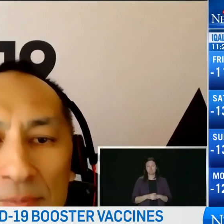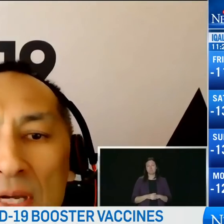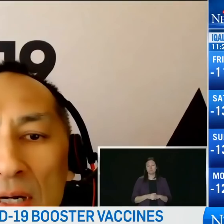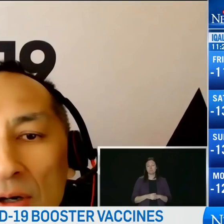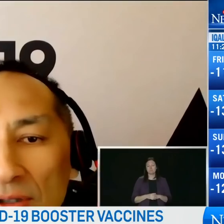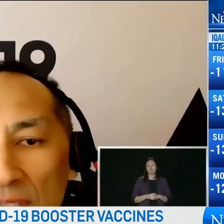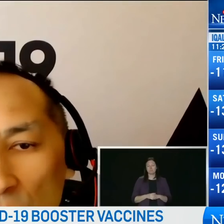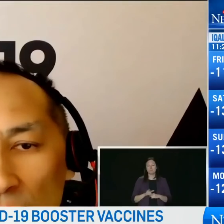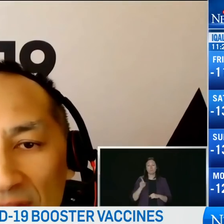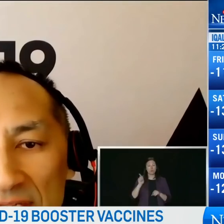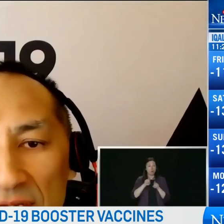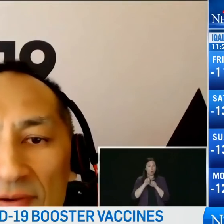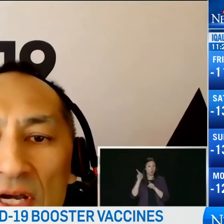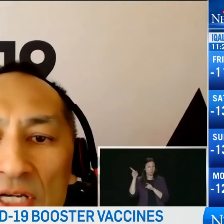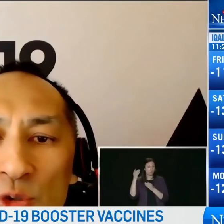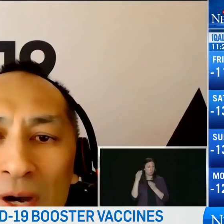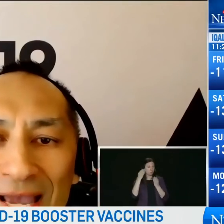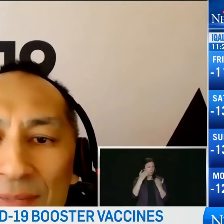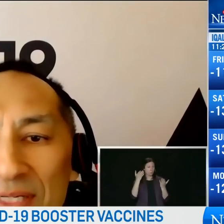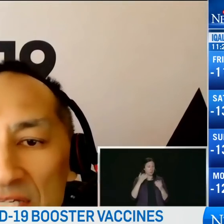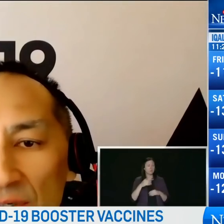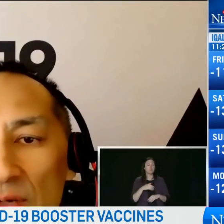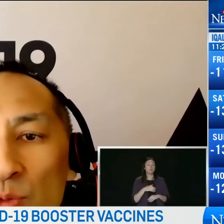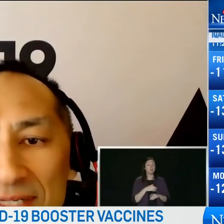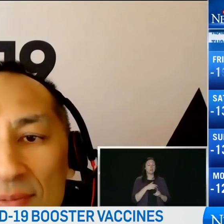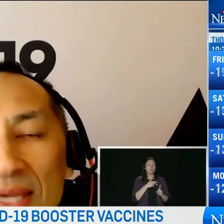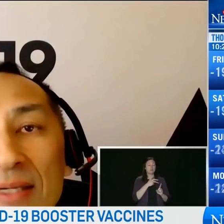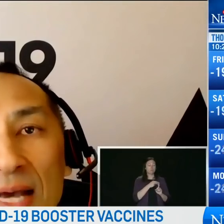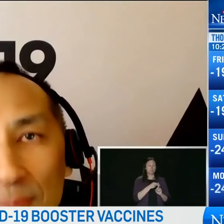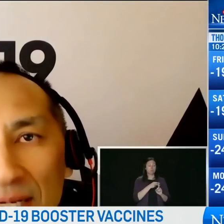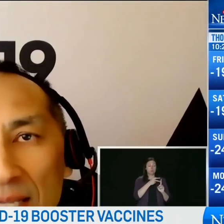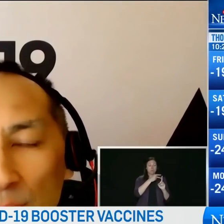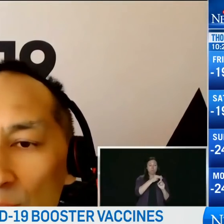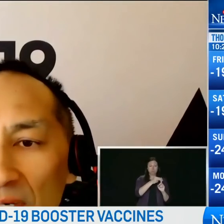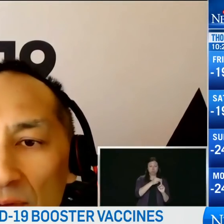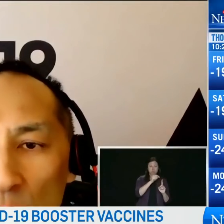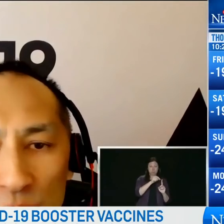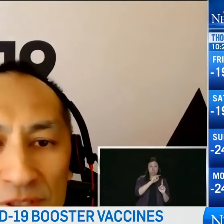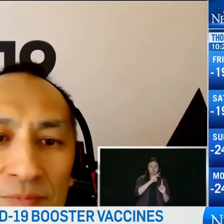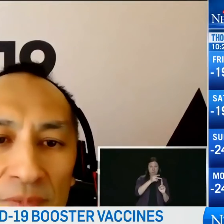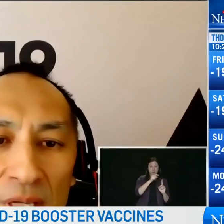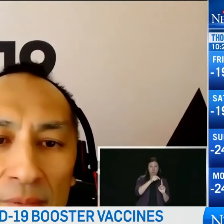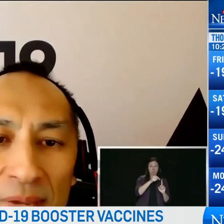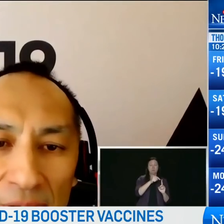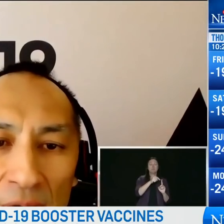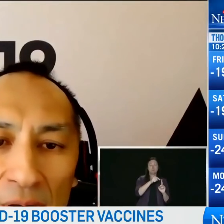A COMPLETE PRIMARY VACCINE SERIES.